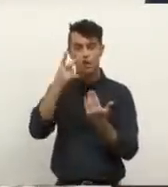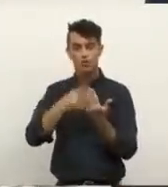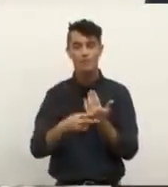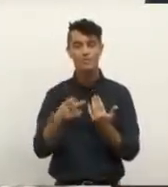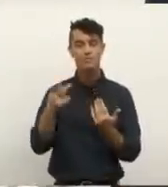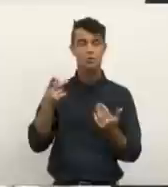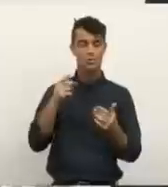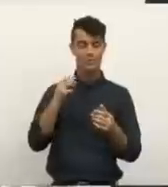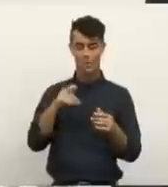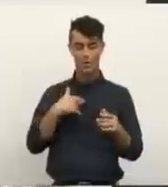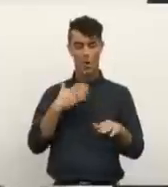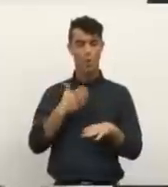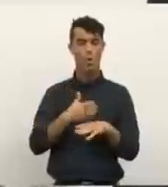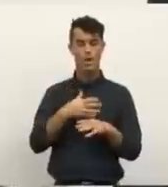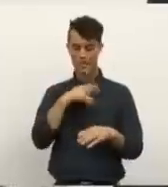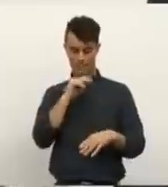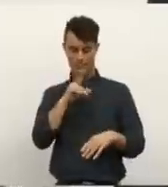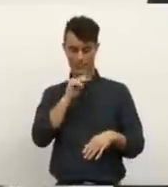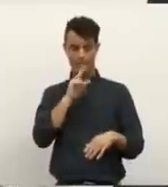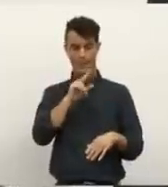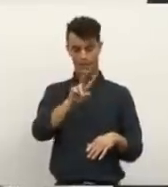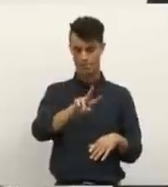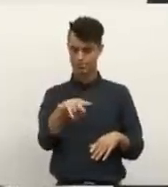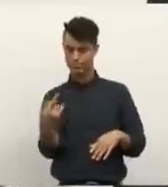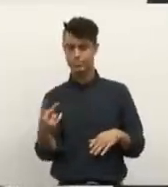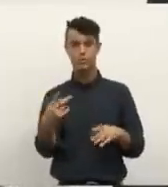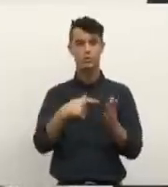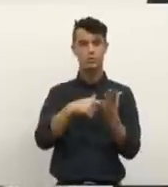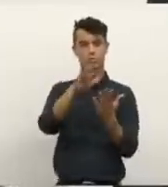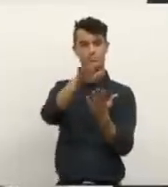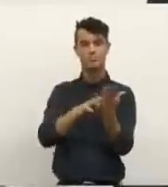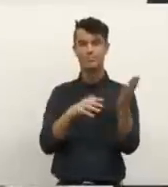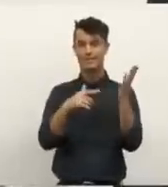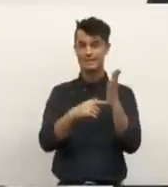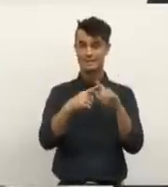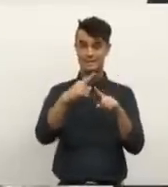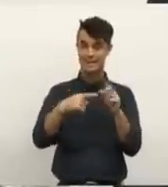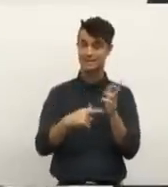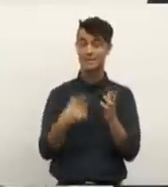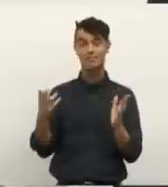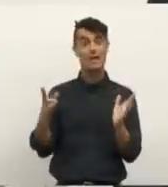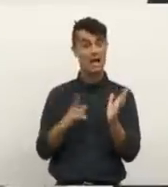so I speak and it turns into text, and that's something which the NDIS might be more likely to fund.